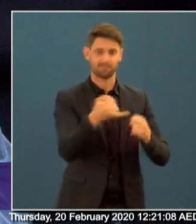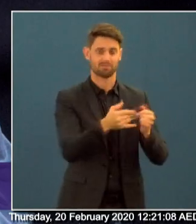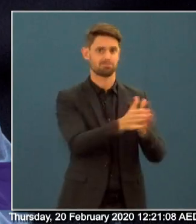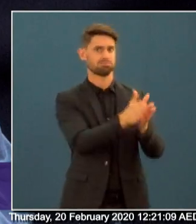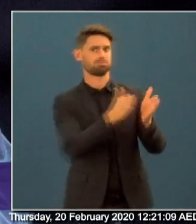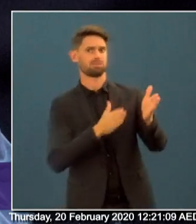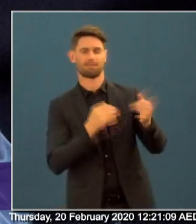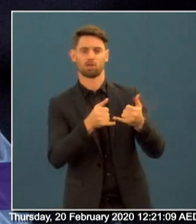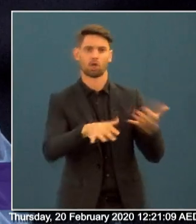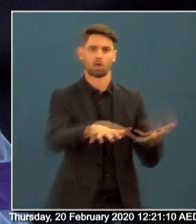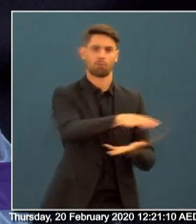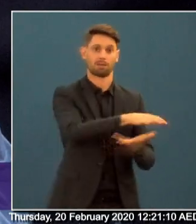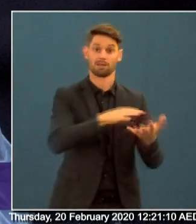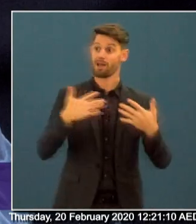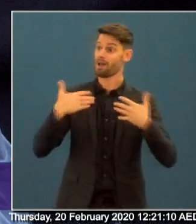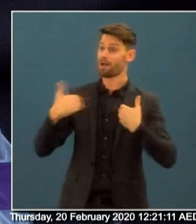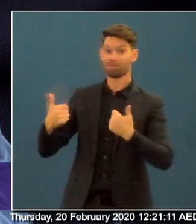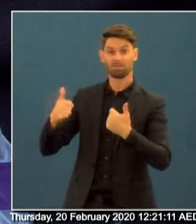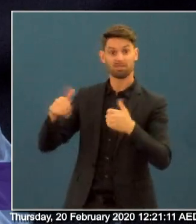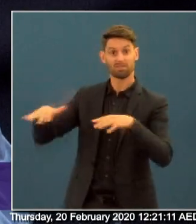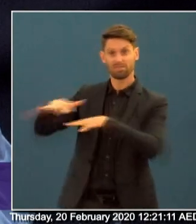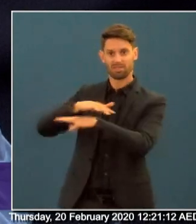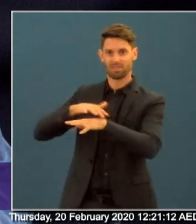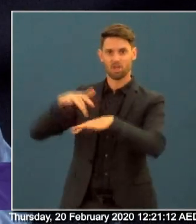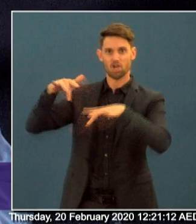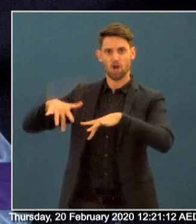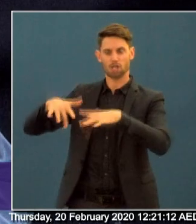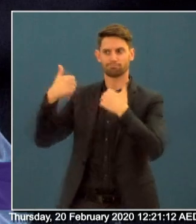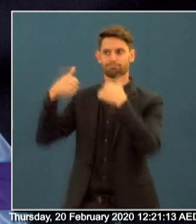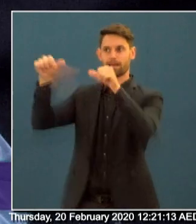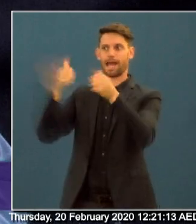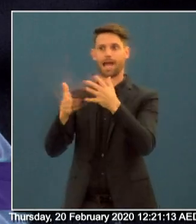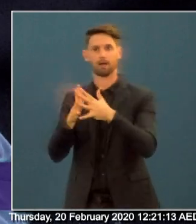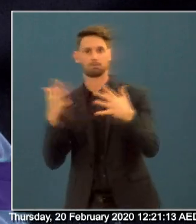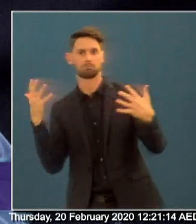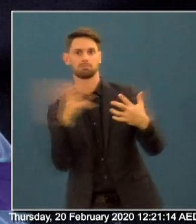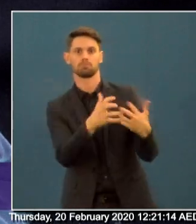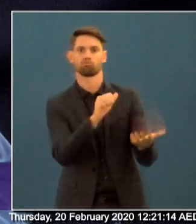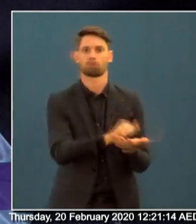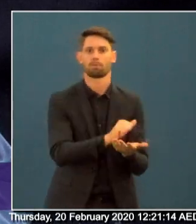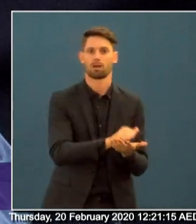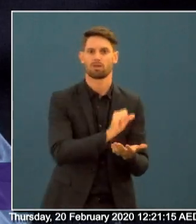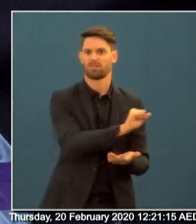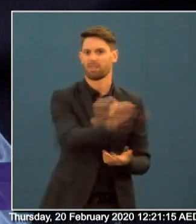My sense is, in order to provide that adequate response to people